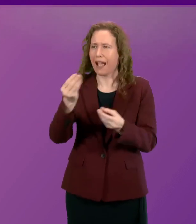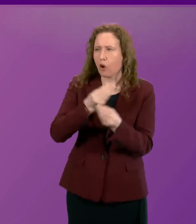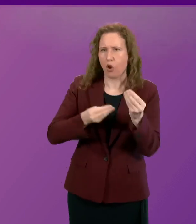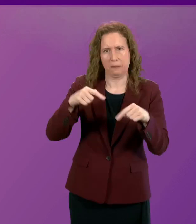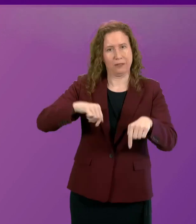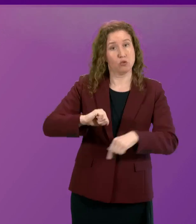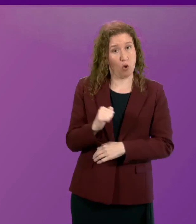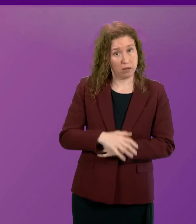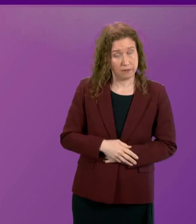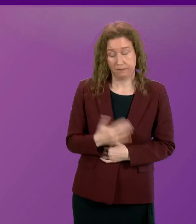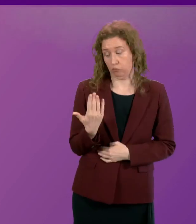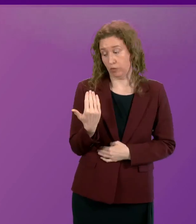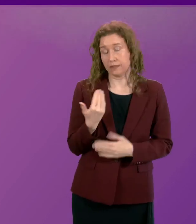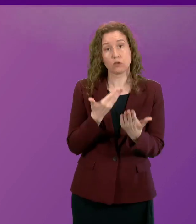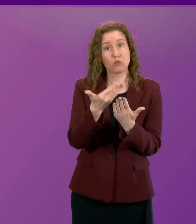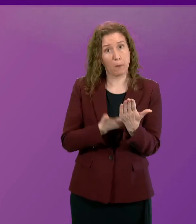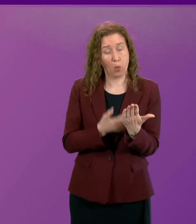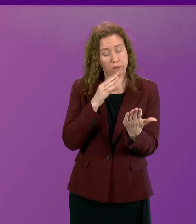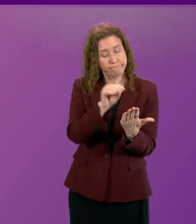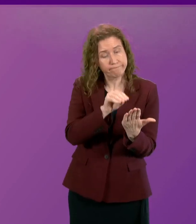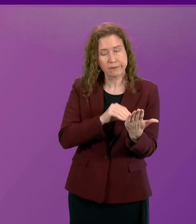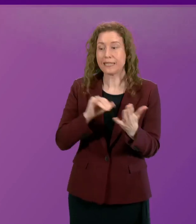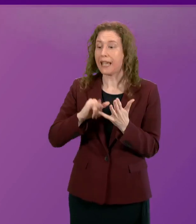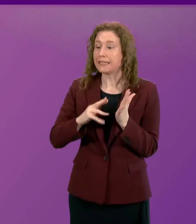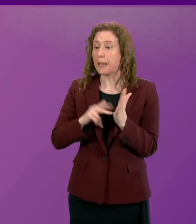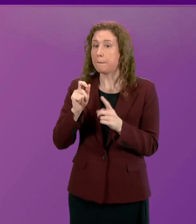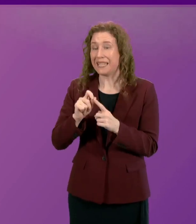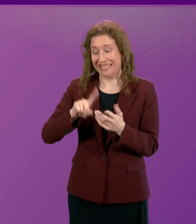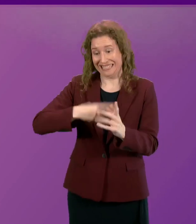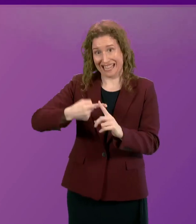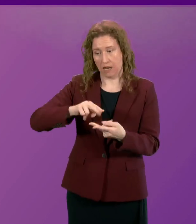Scotland. Its most recent report outlines that Scottish National Party tax rises are costing